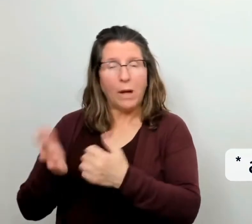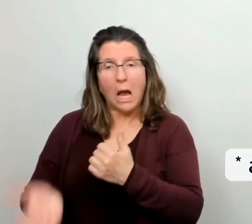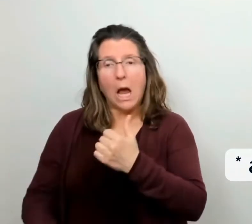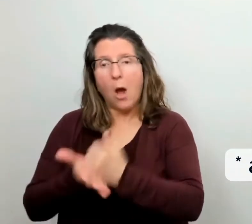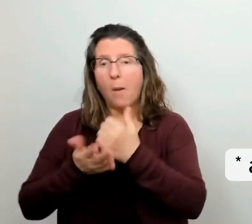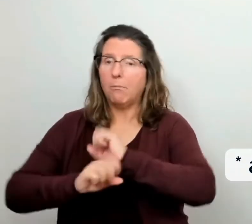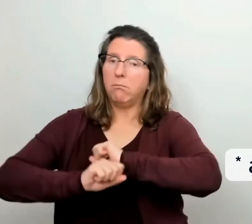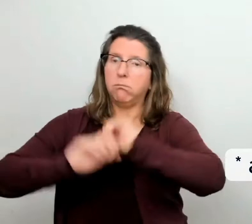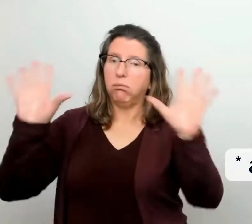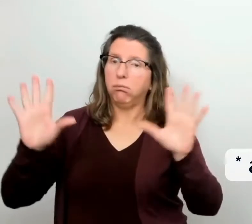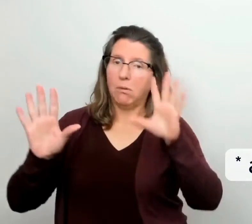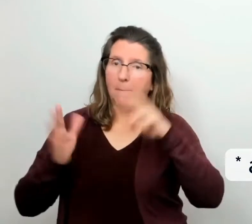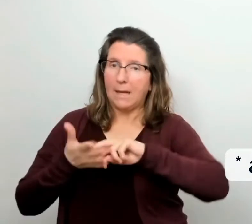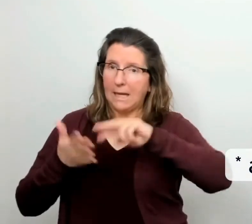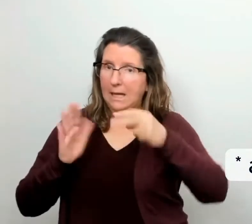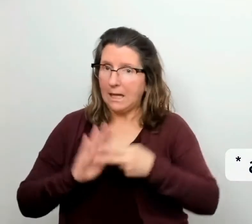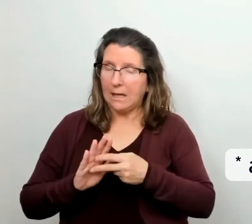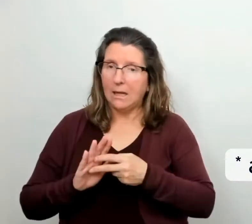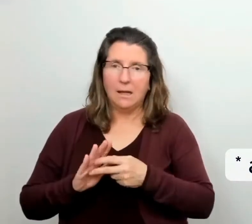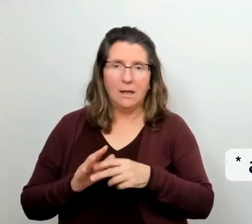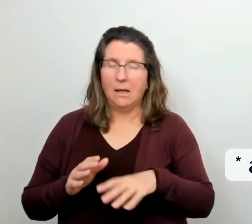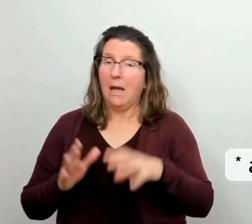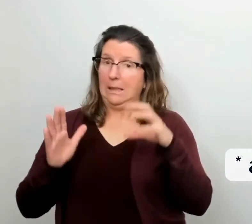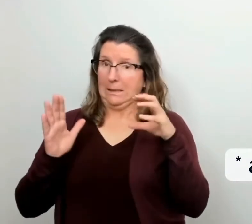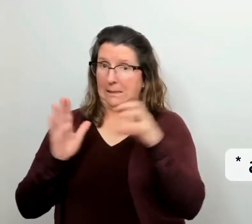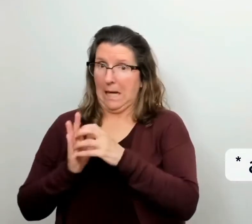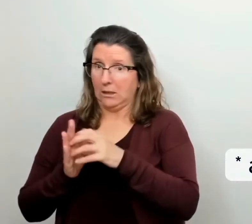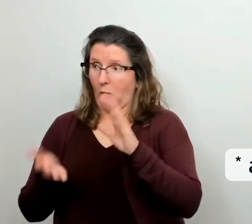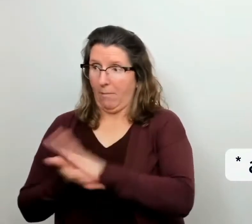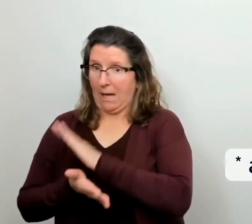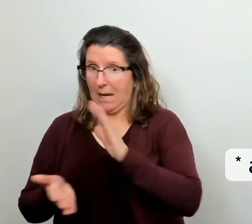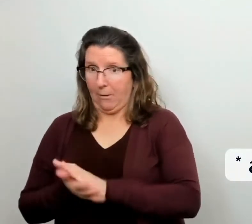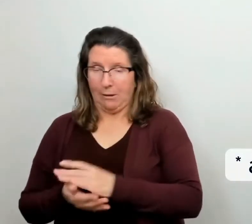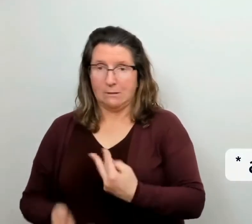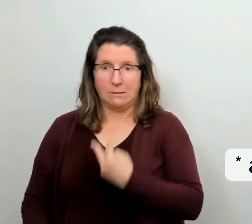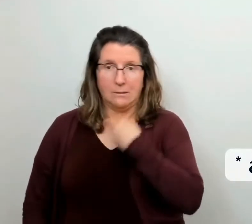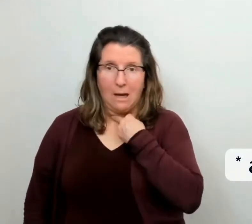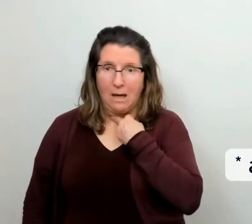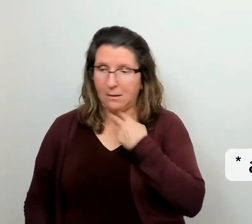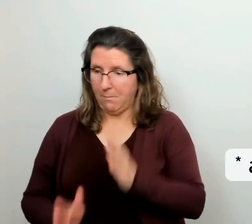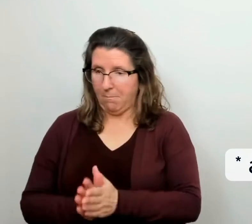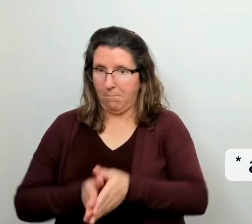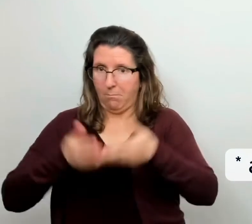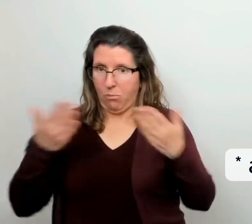Images often reinforce learning and help with comprehension. Working with paper is pretty limiting in this regard.